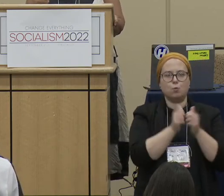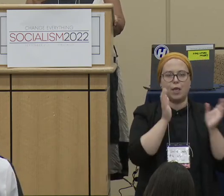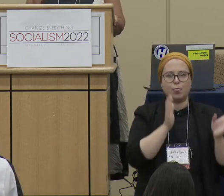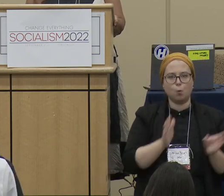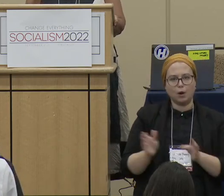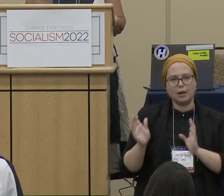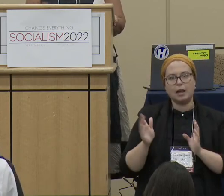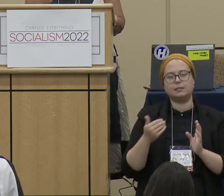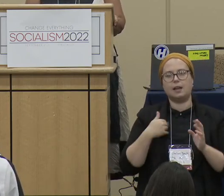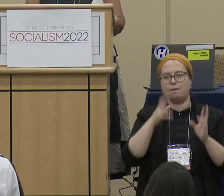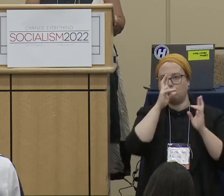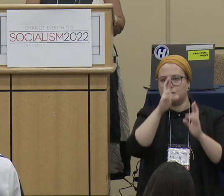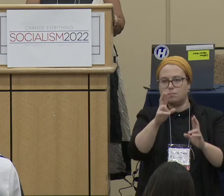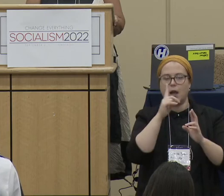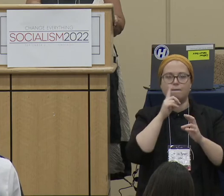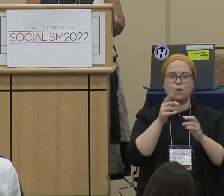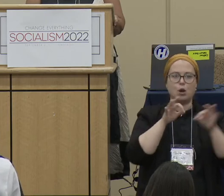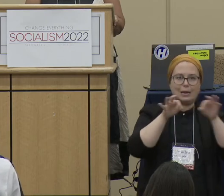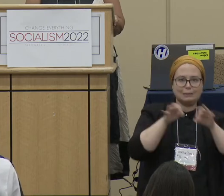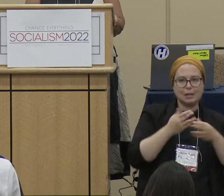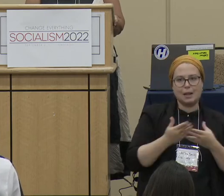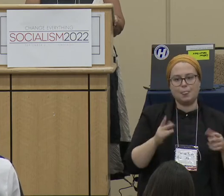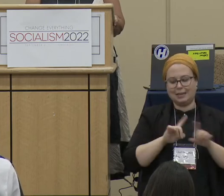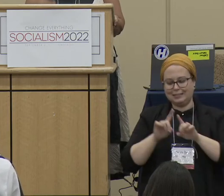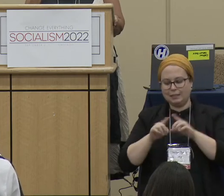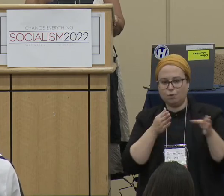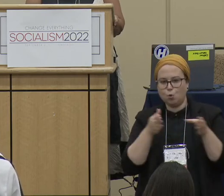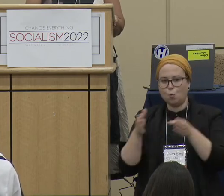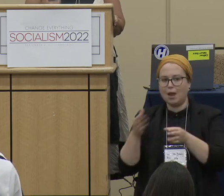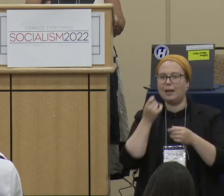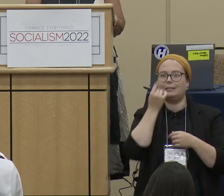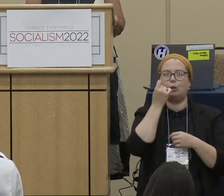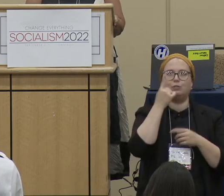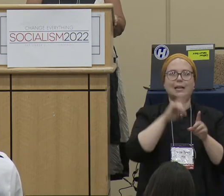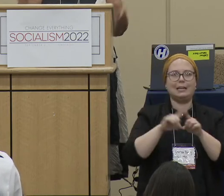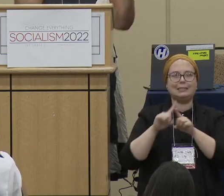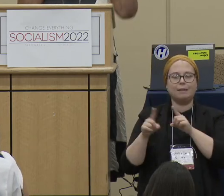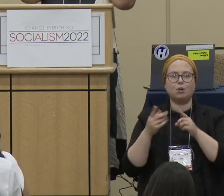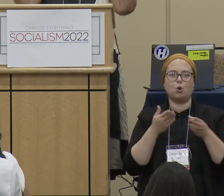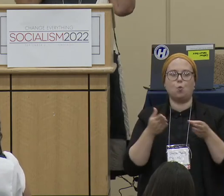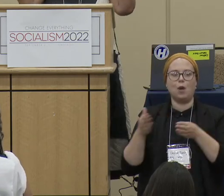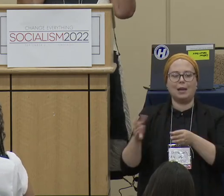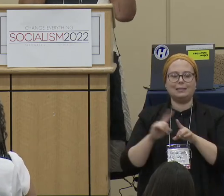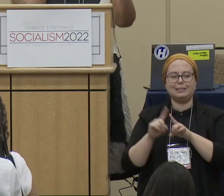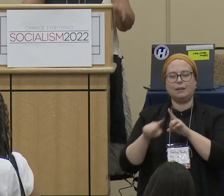are. I think there's a patience with organizing. There's a respect for explaining things in different ways, and